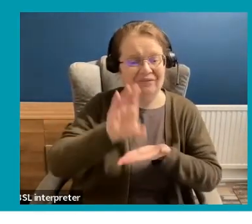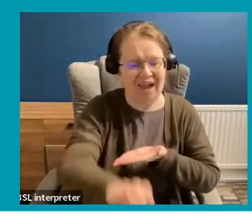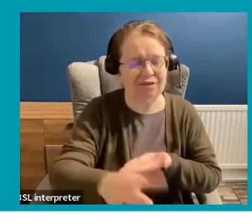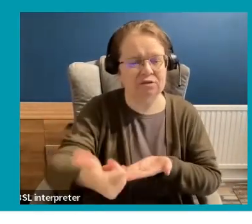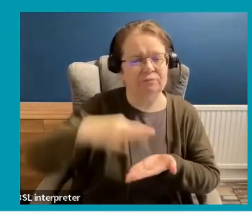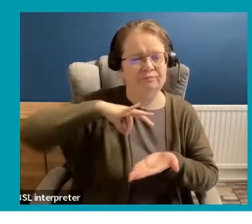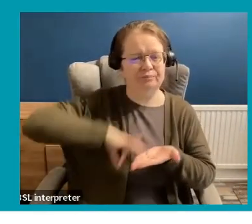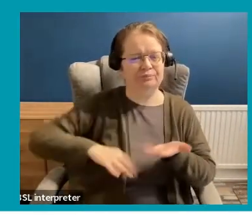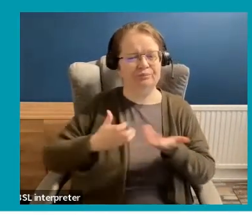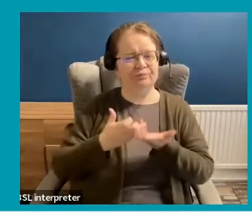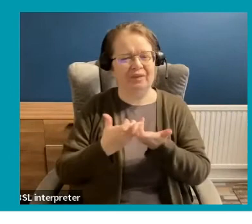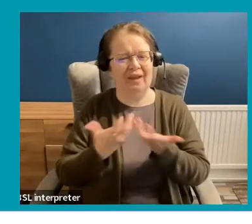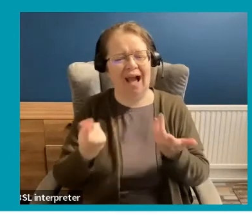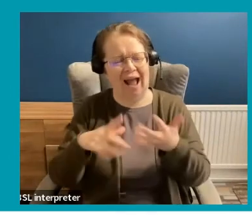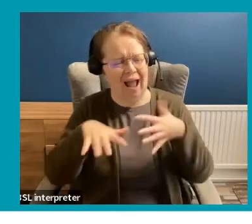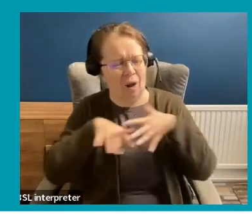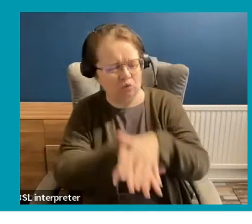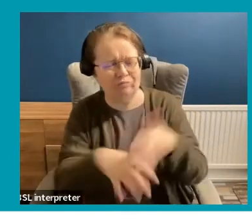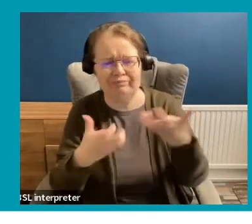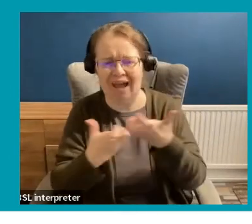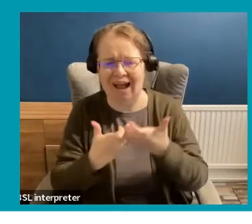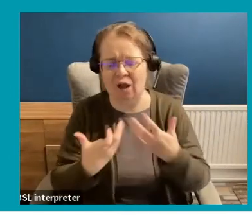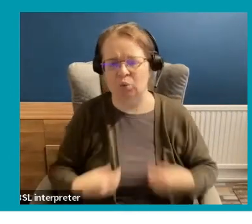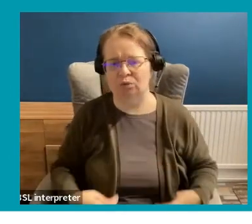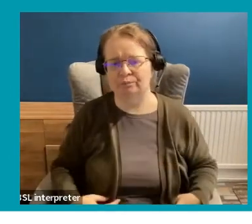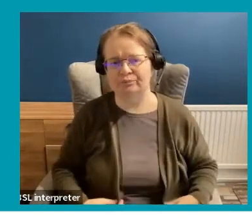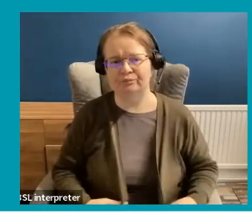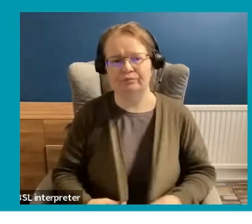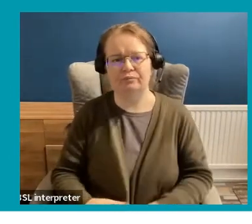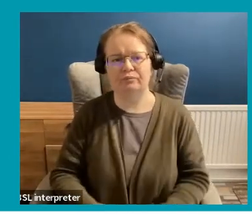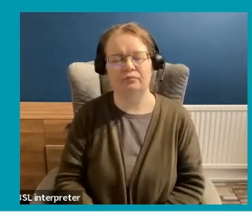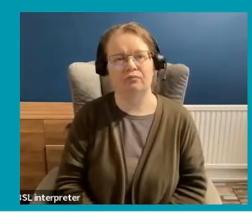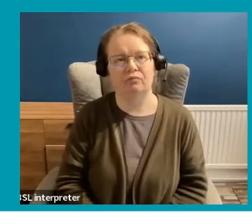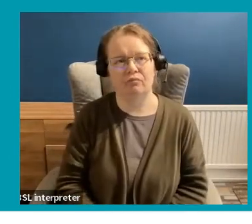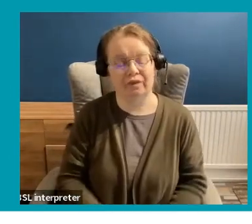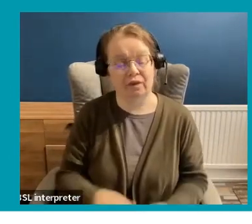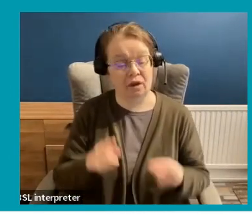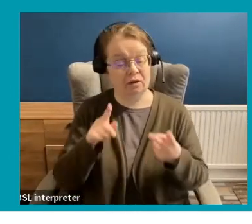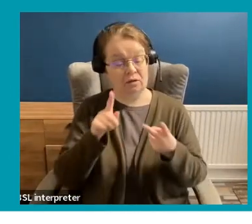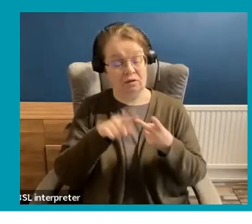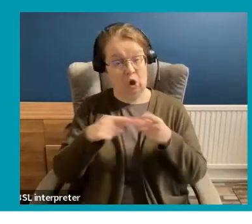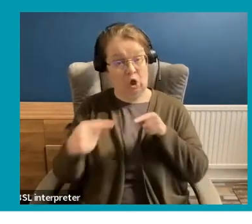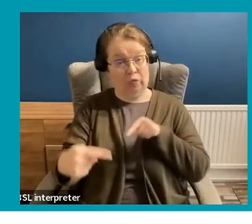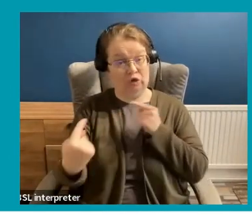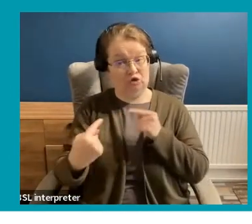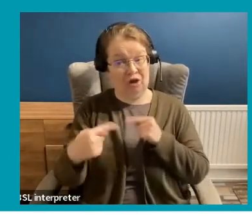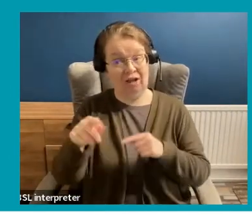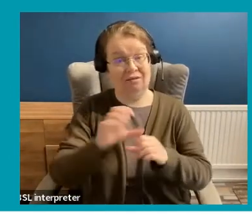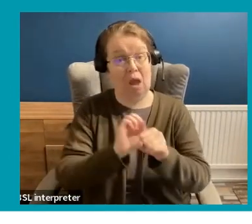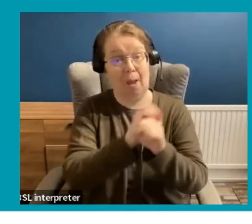I think the other challenge is looking at how the pandemic has impacted our DNI.